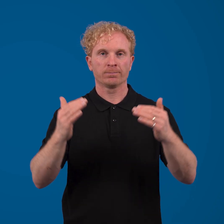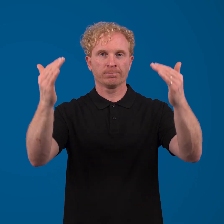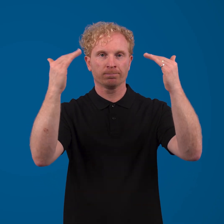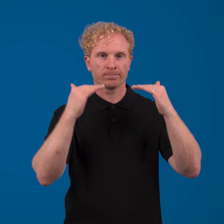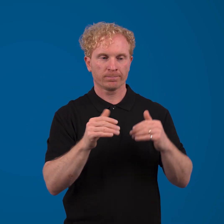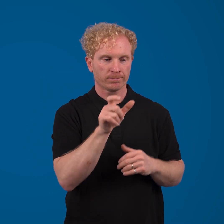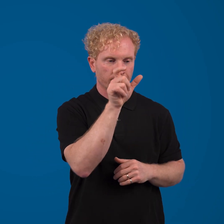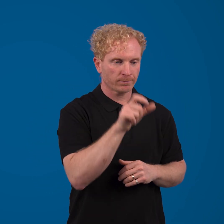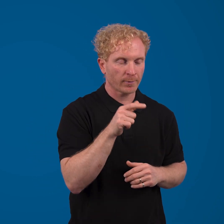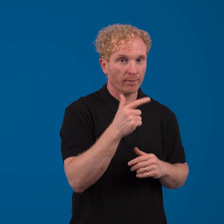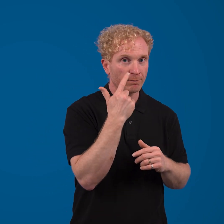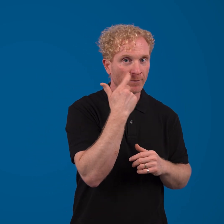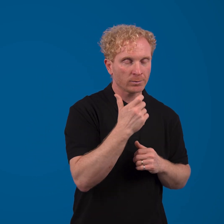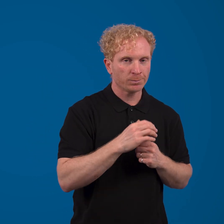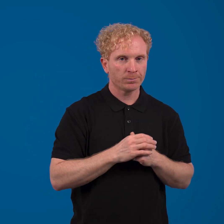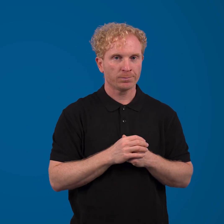Finding: